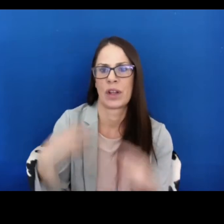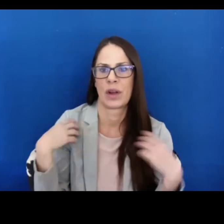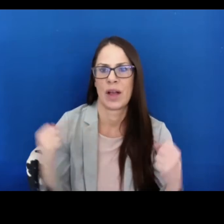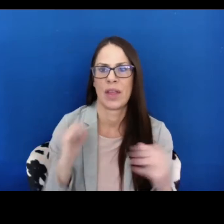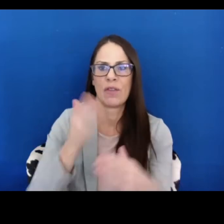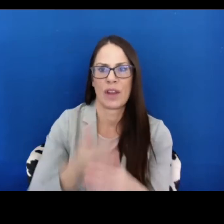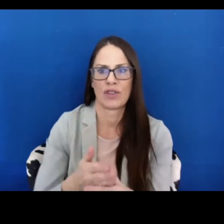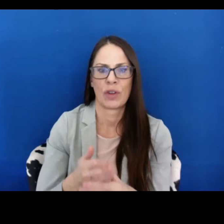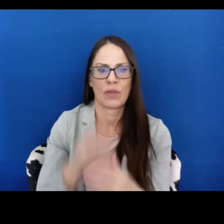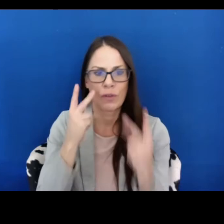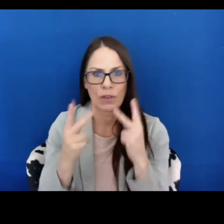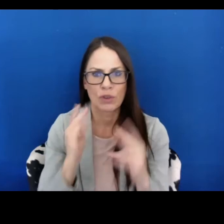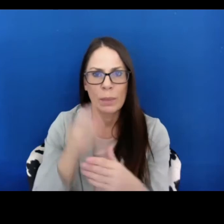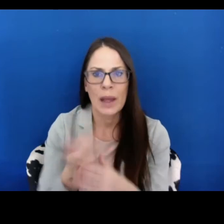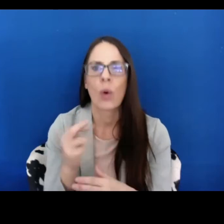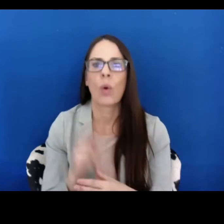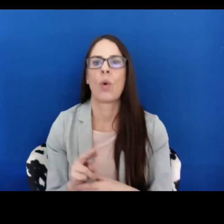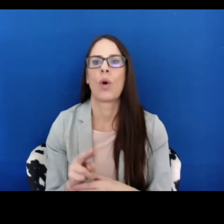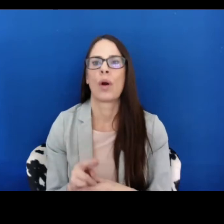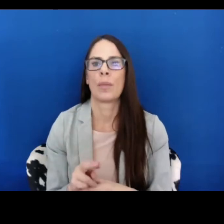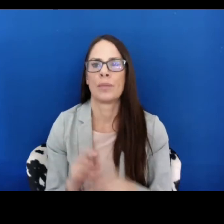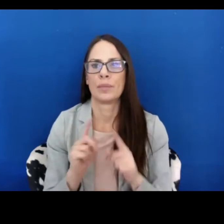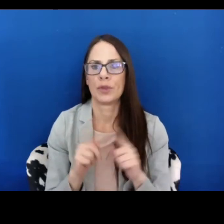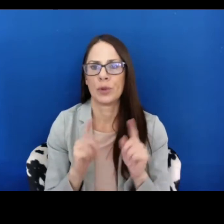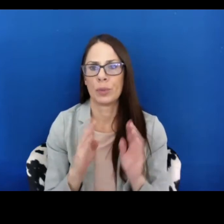particular health and mentioned for visually 15:22:47 impaired patients with something